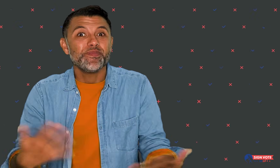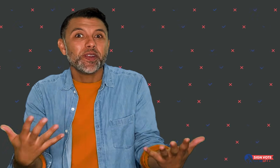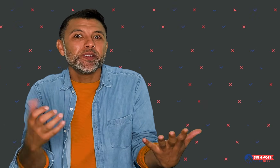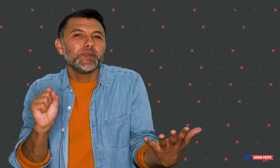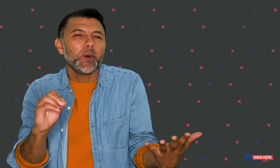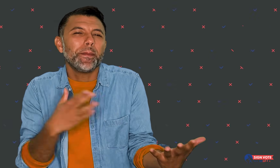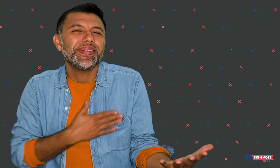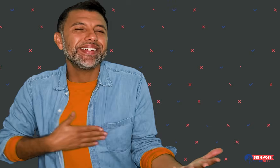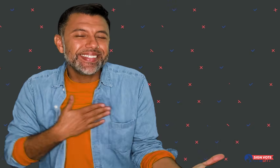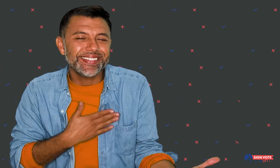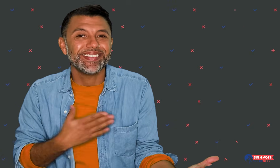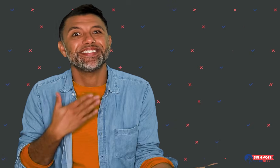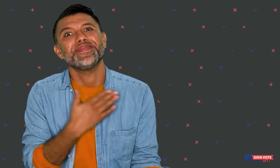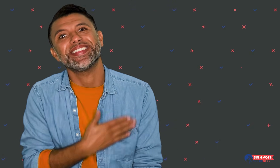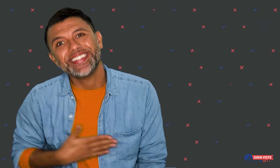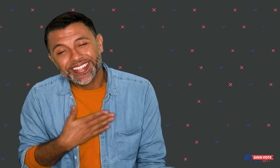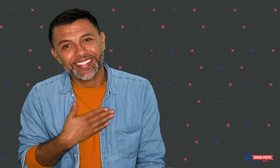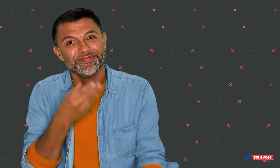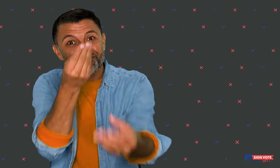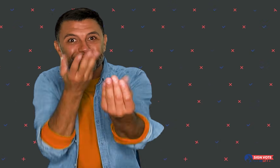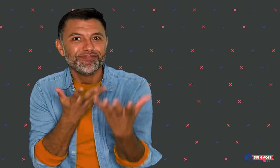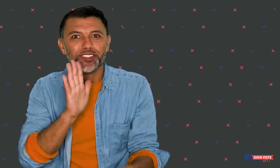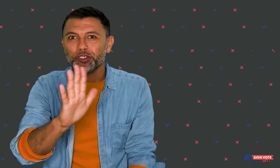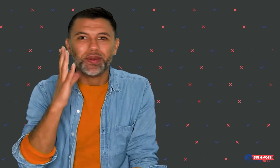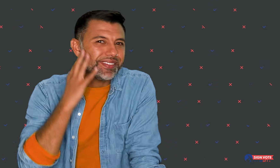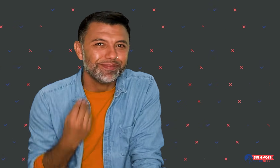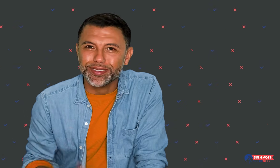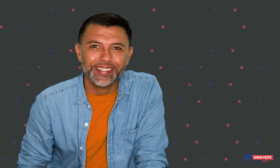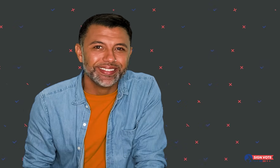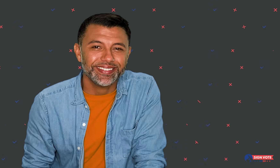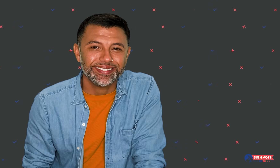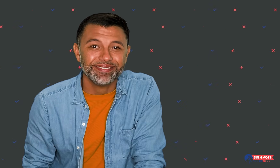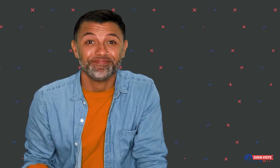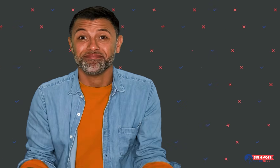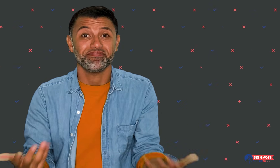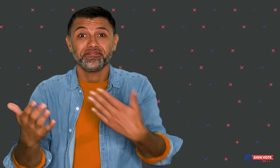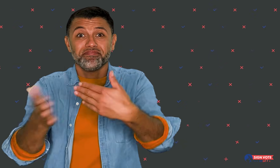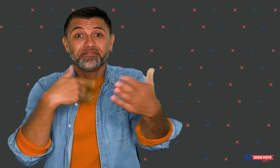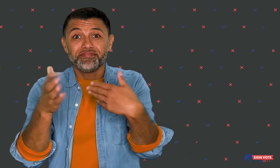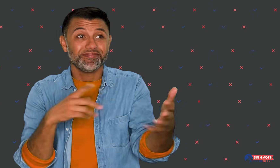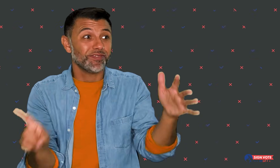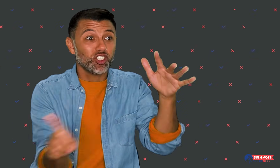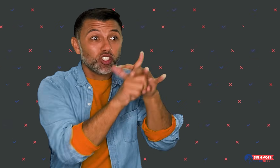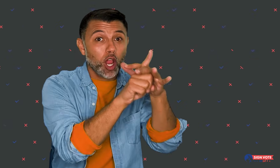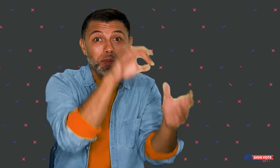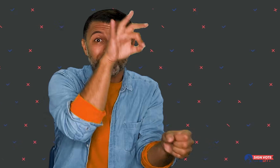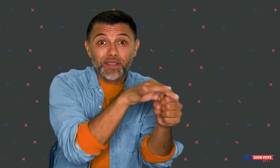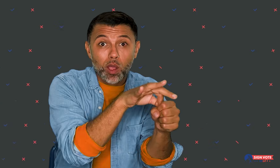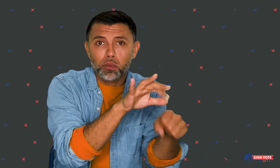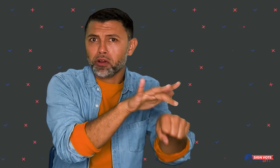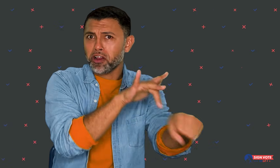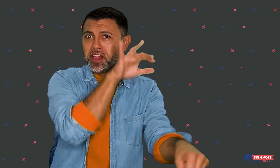So please, PLEASE tell us about your experience. Whether you're voting in person,